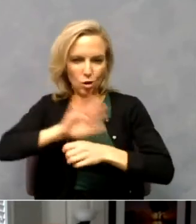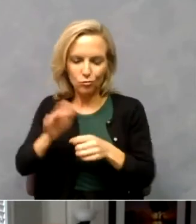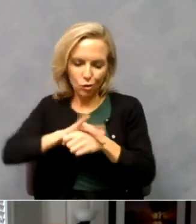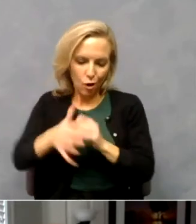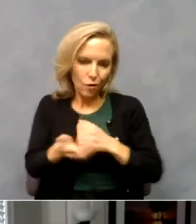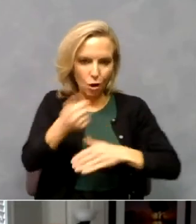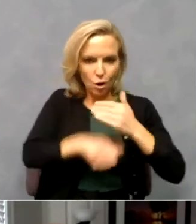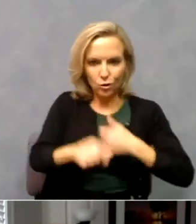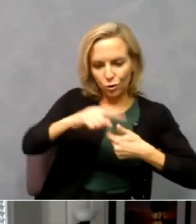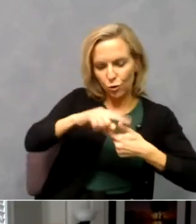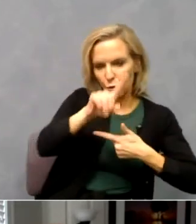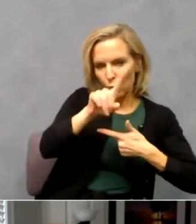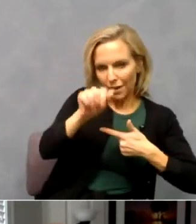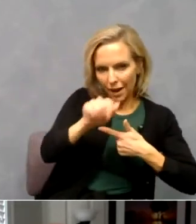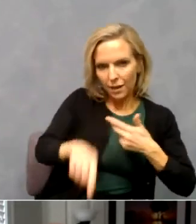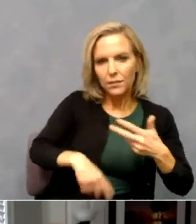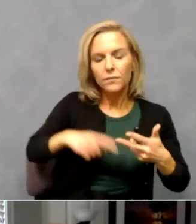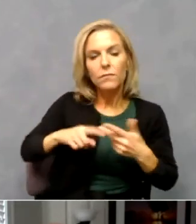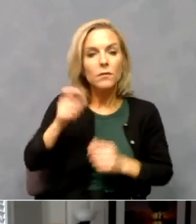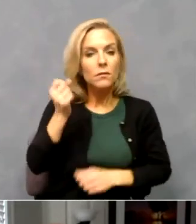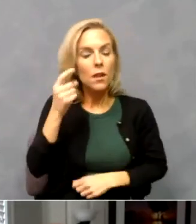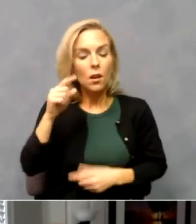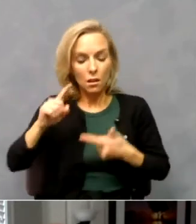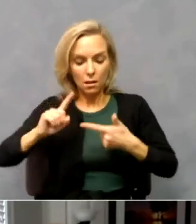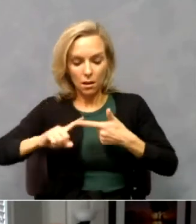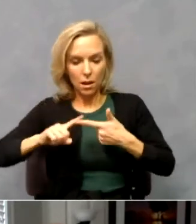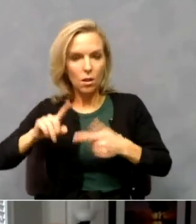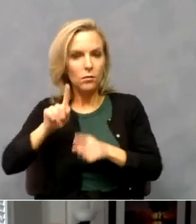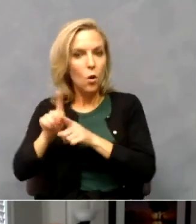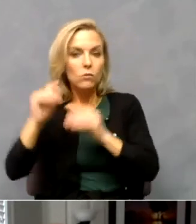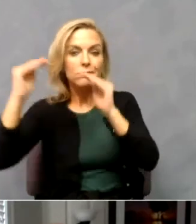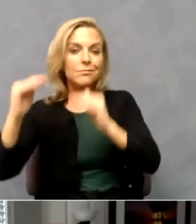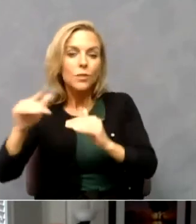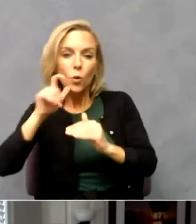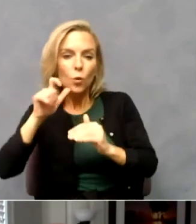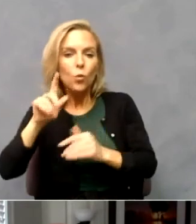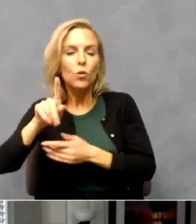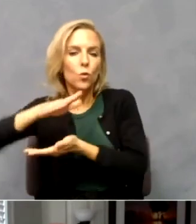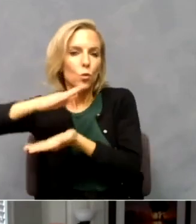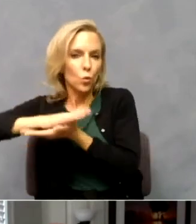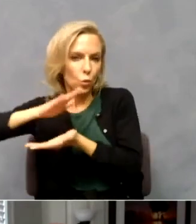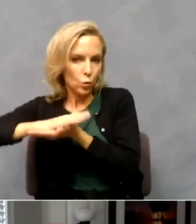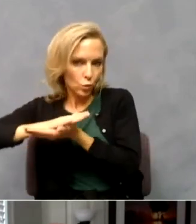school personnel. This is all persons who are in the school buildings, so